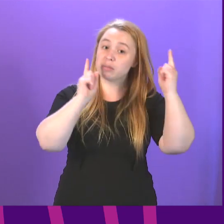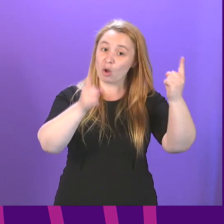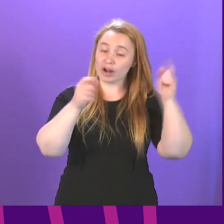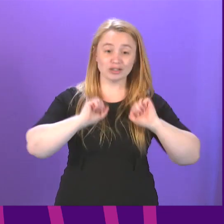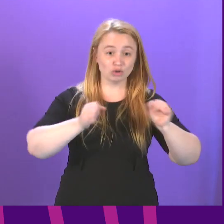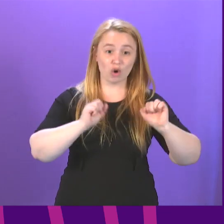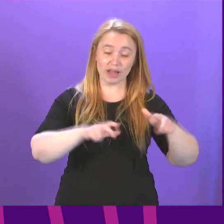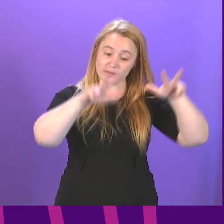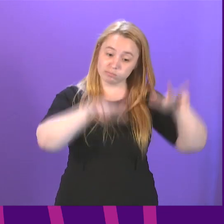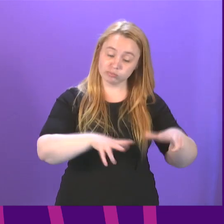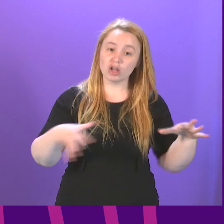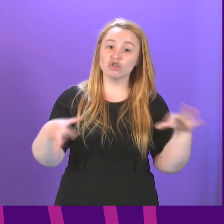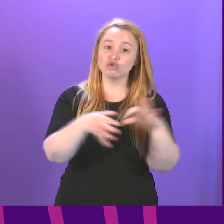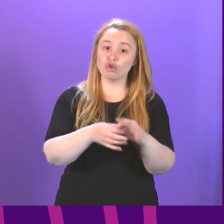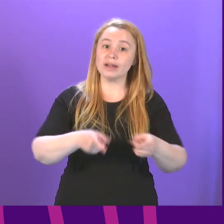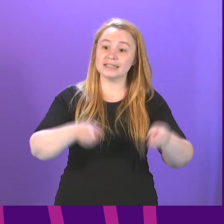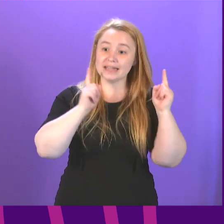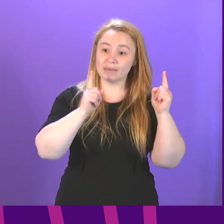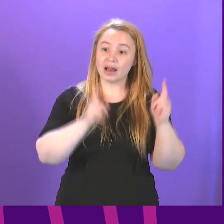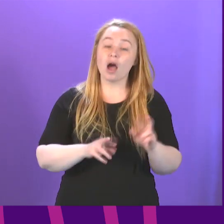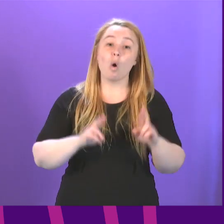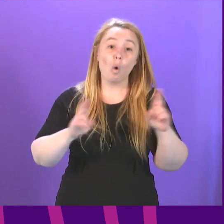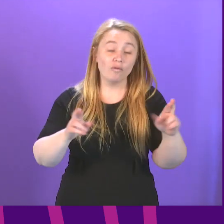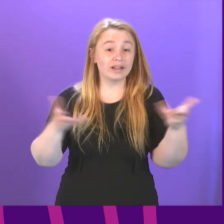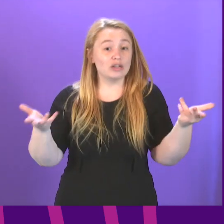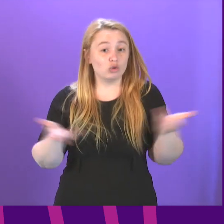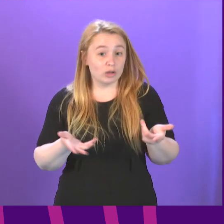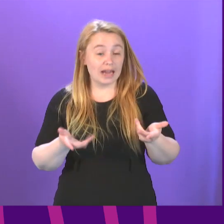joint statement. I hope that the two parties can settle their differences in the negotiations that